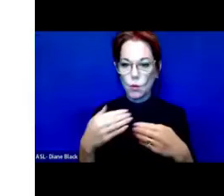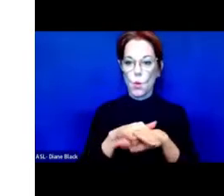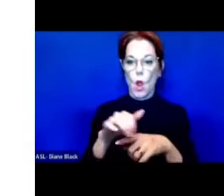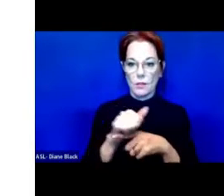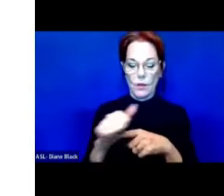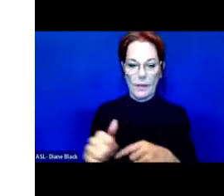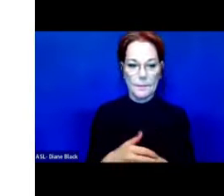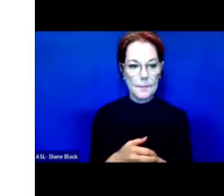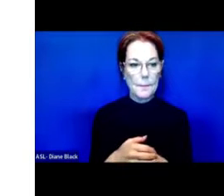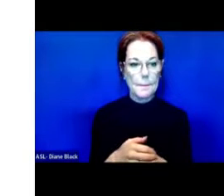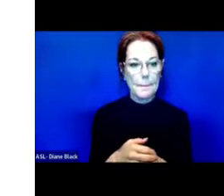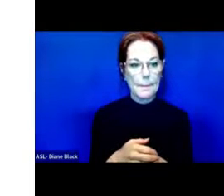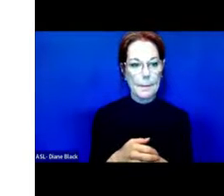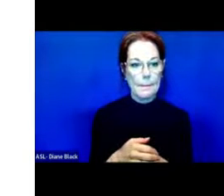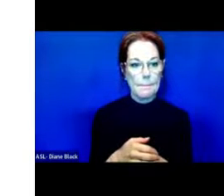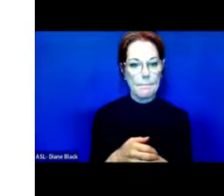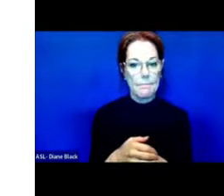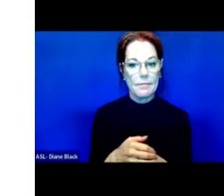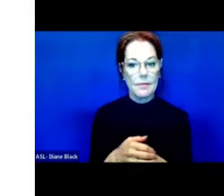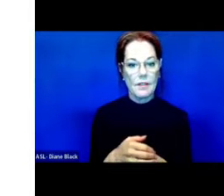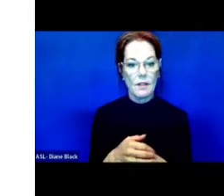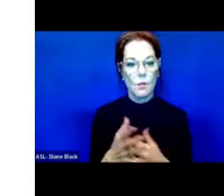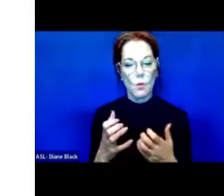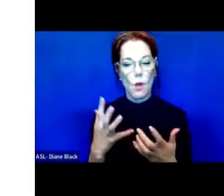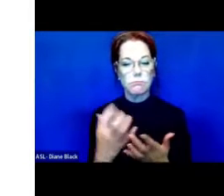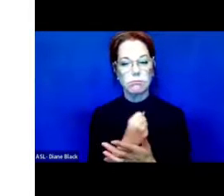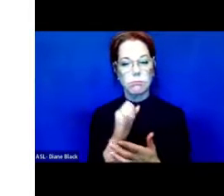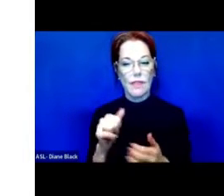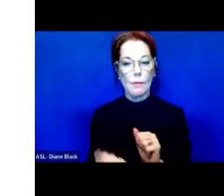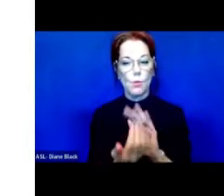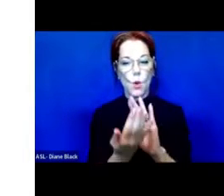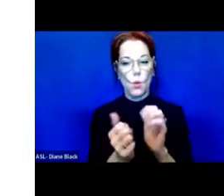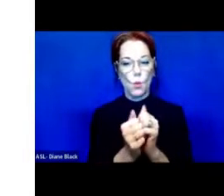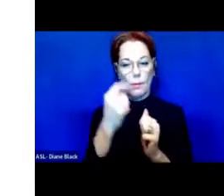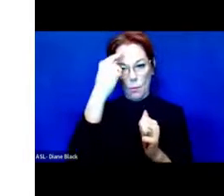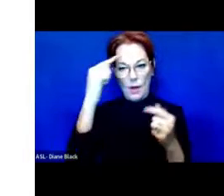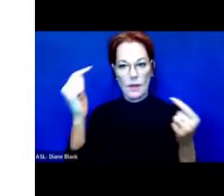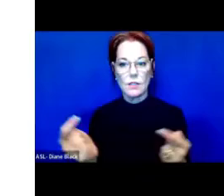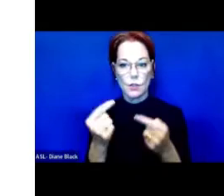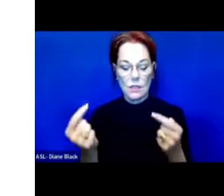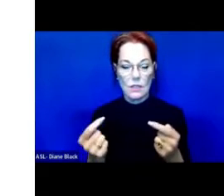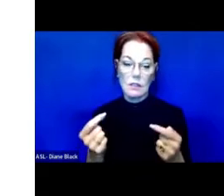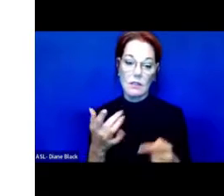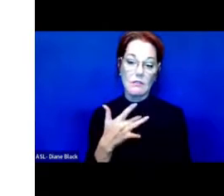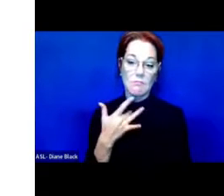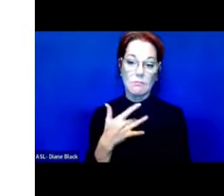model that's been diffused and sort of leveraging that type of approach with brain injury, we think would be a great way to